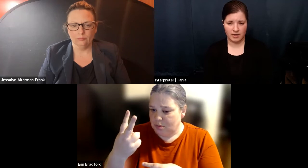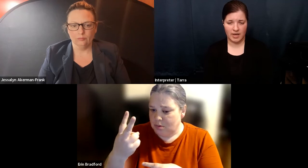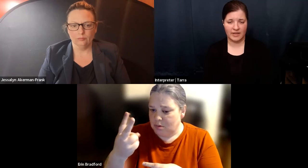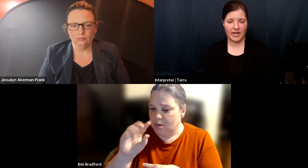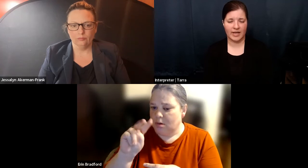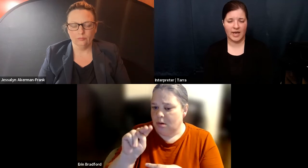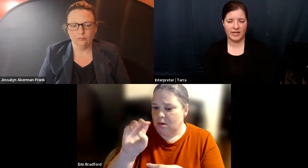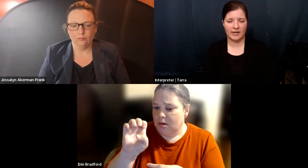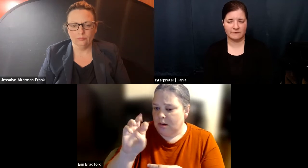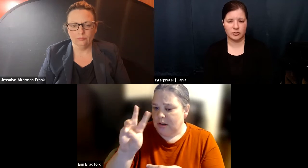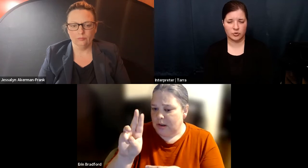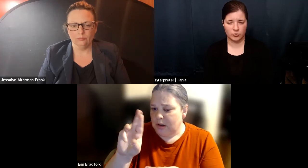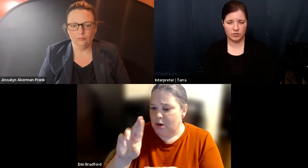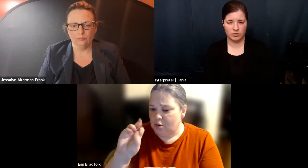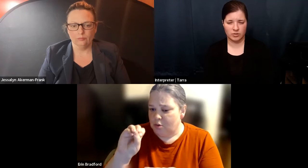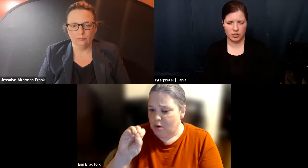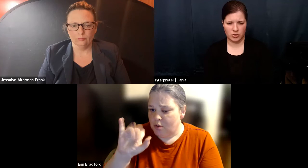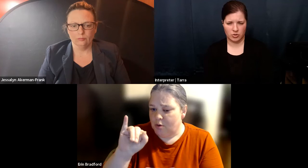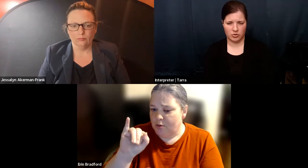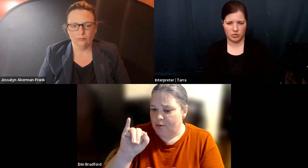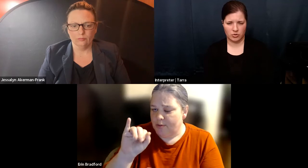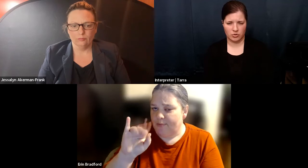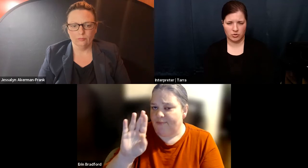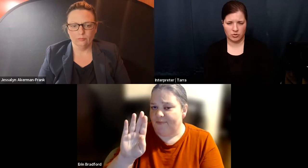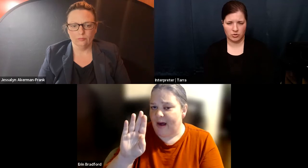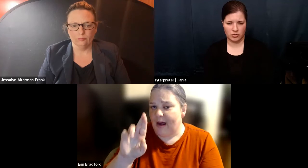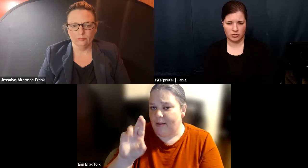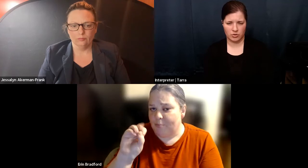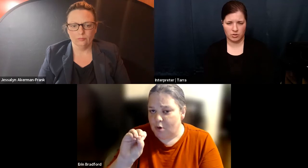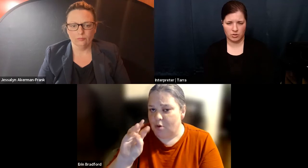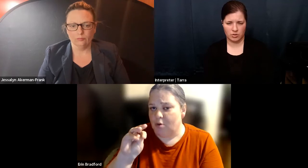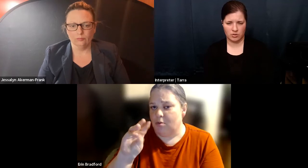And then more tumors started growing.